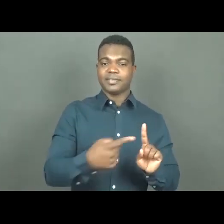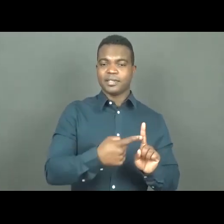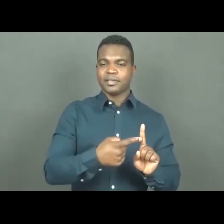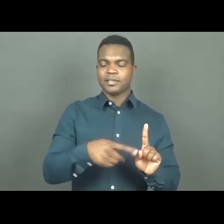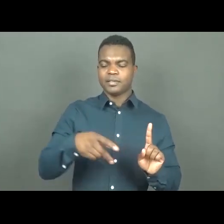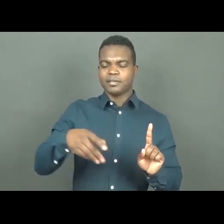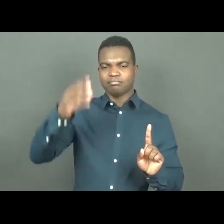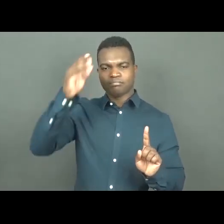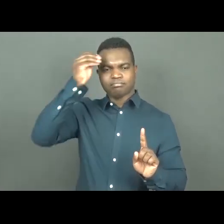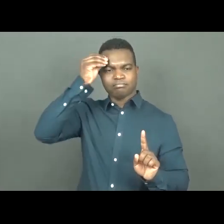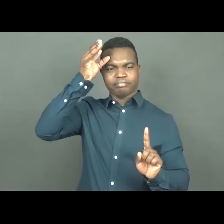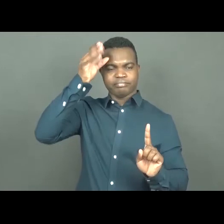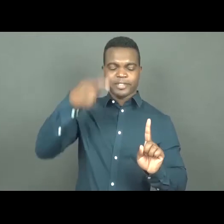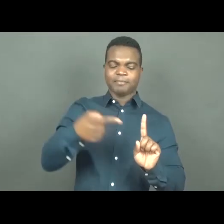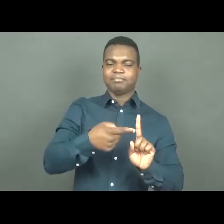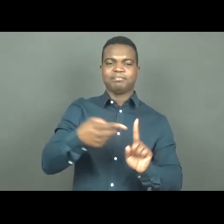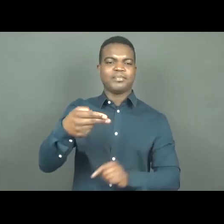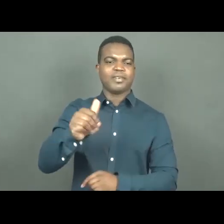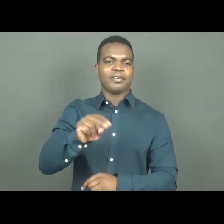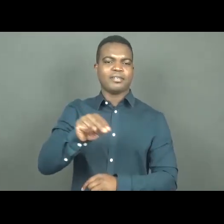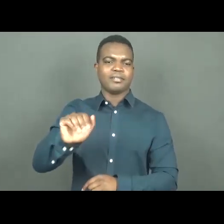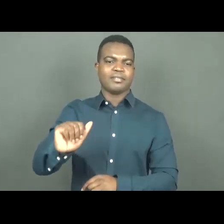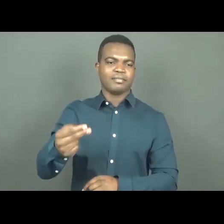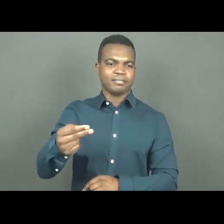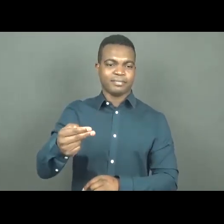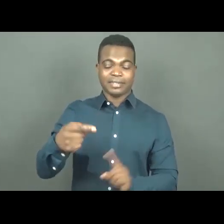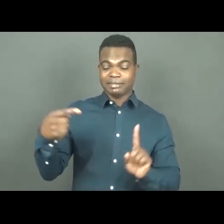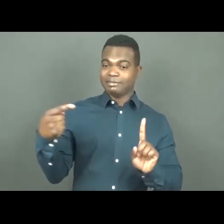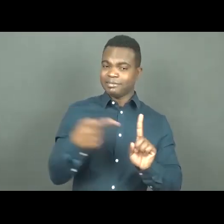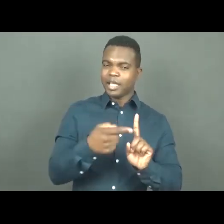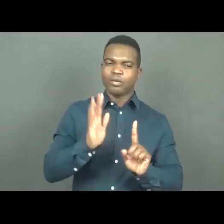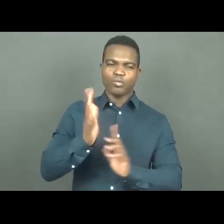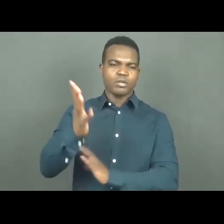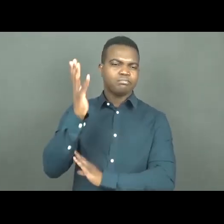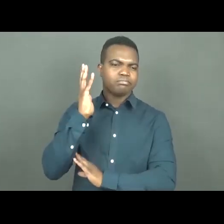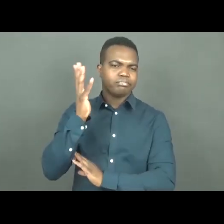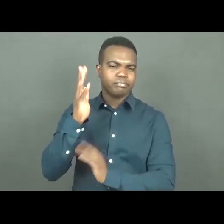But before handing over to Hannah, we would like to begin with a short video of a young woman with